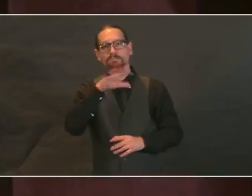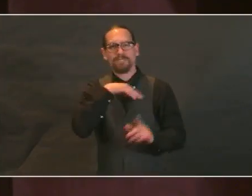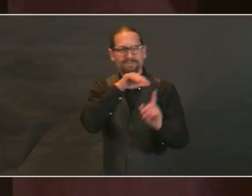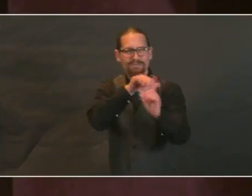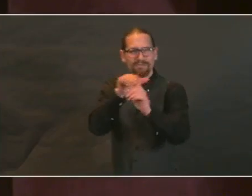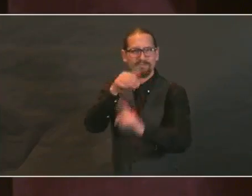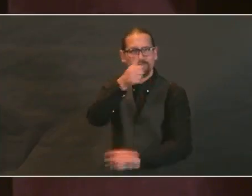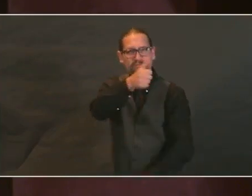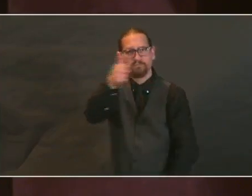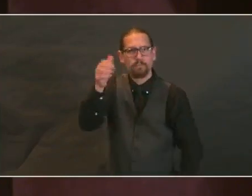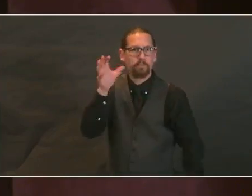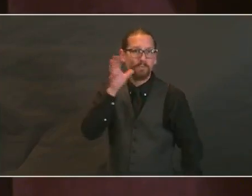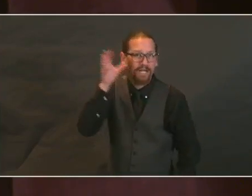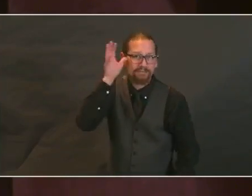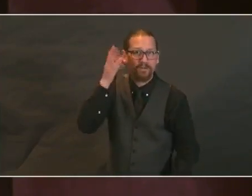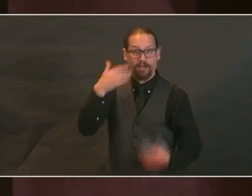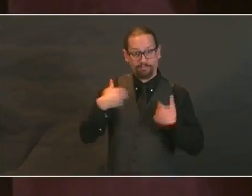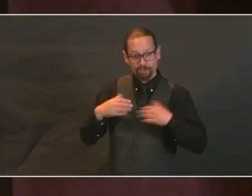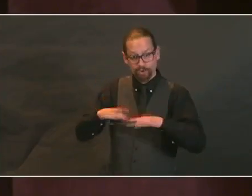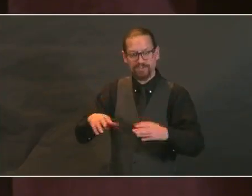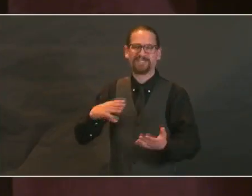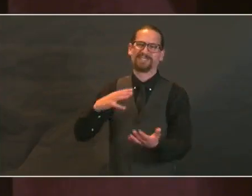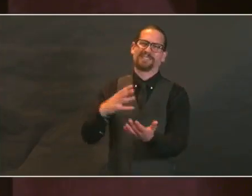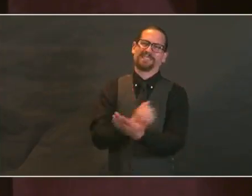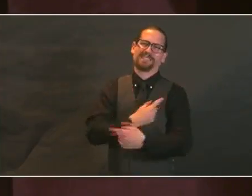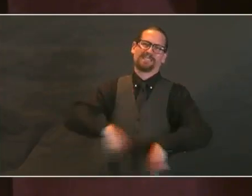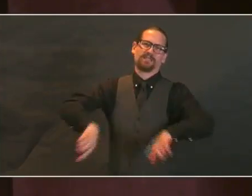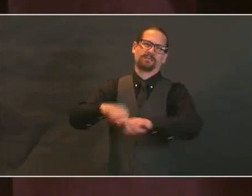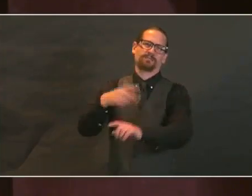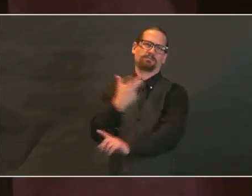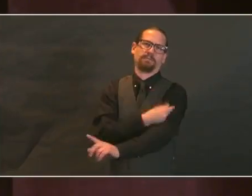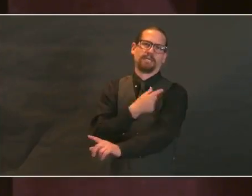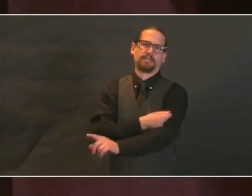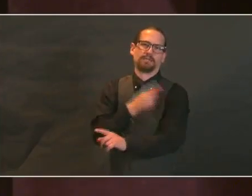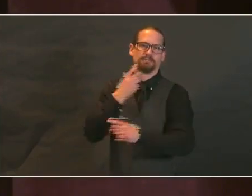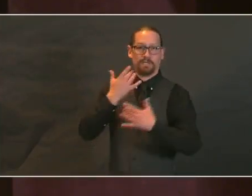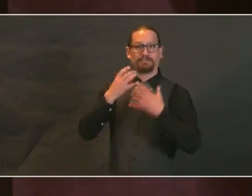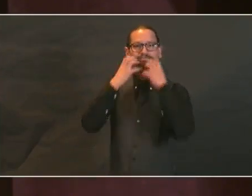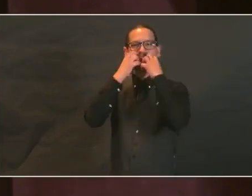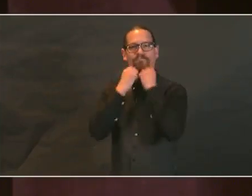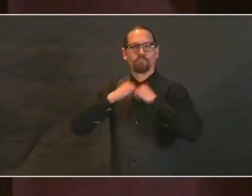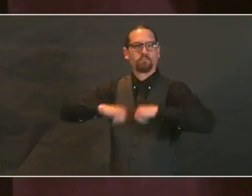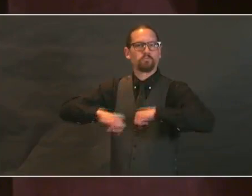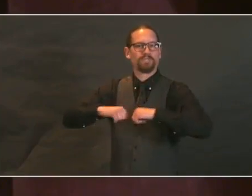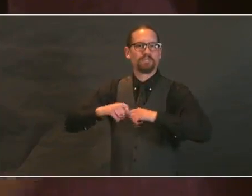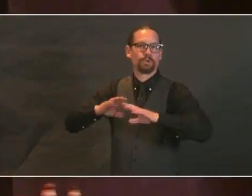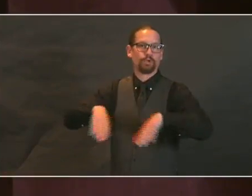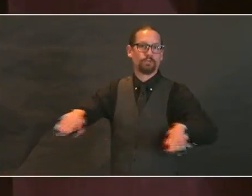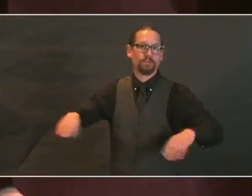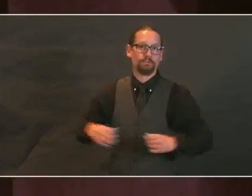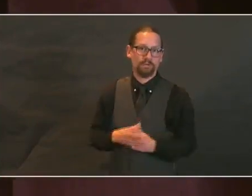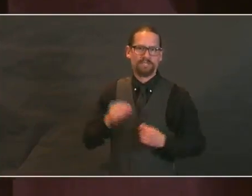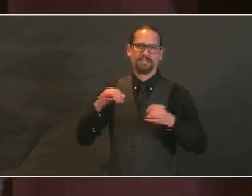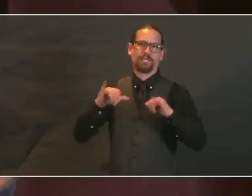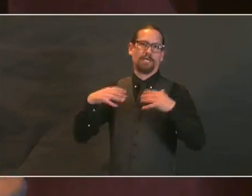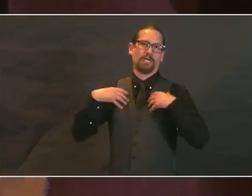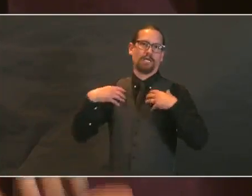FAMILIES OUT THERE. THIS IS A WAY TO HELP KEEP YOUR CHILD, YOUR LOVED ONES HEALTHY AND